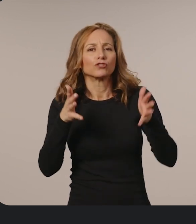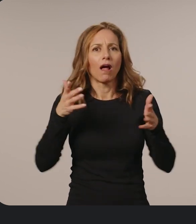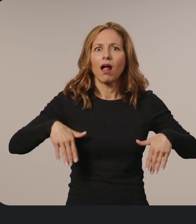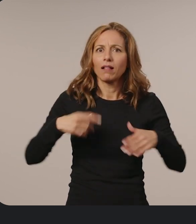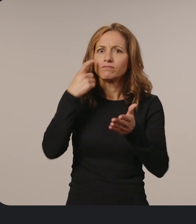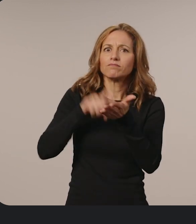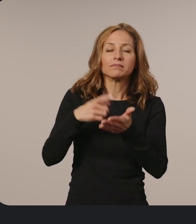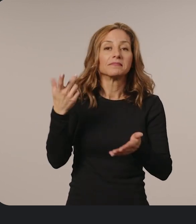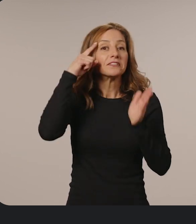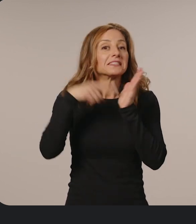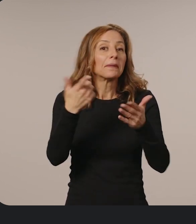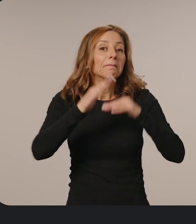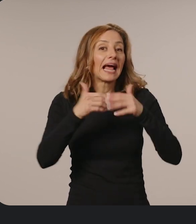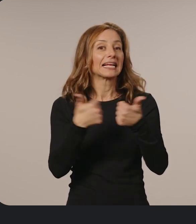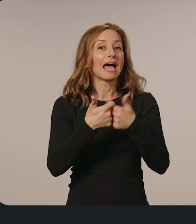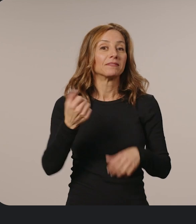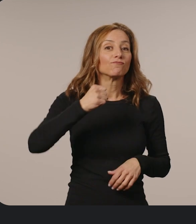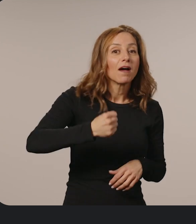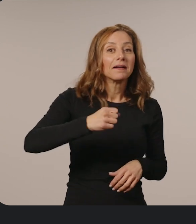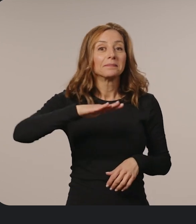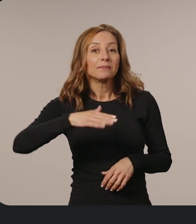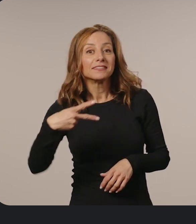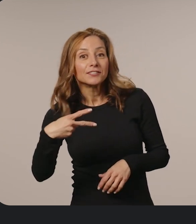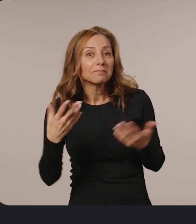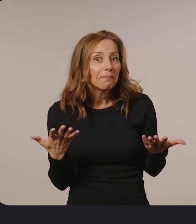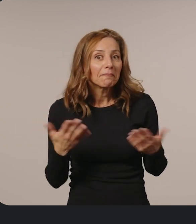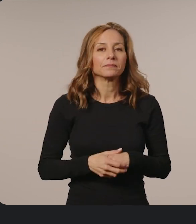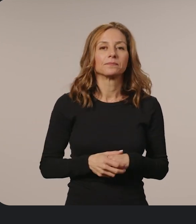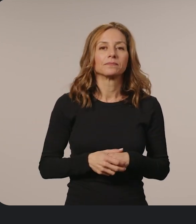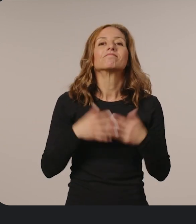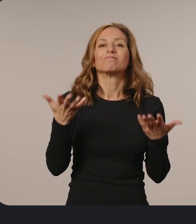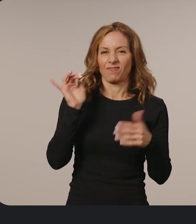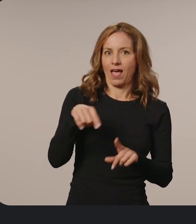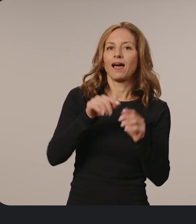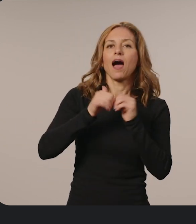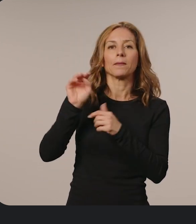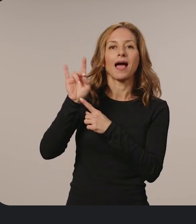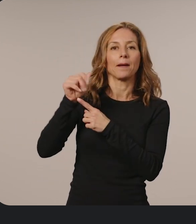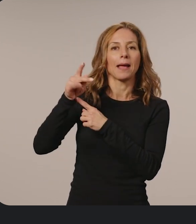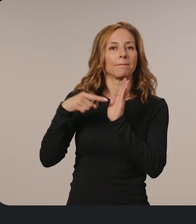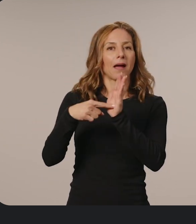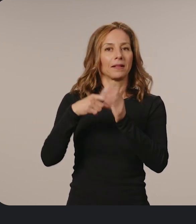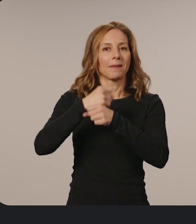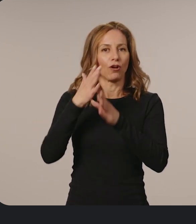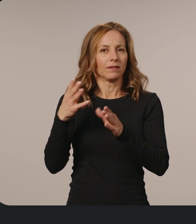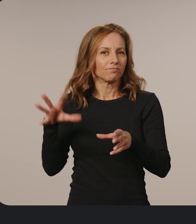that are not yet supported, say for building a game of rock paper scissors? This is where a MediaPipe Model Maker comes in